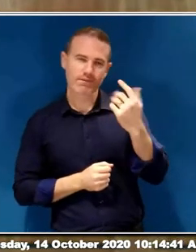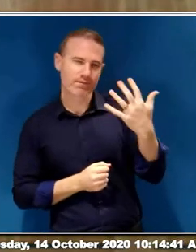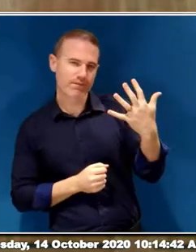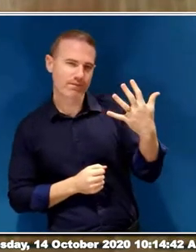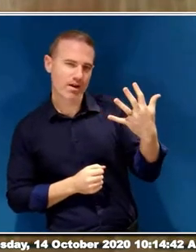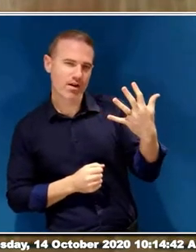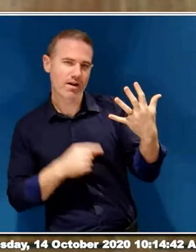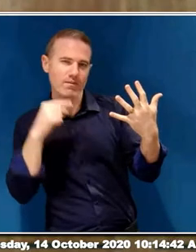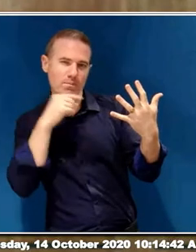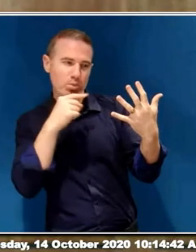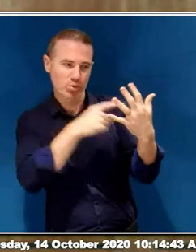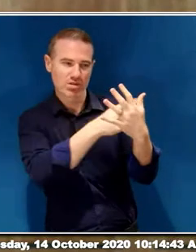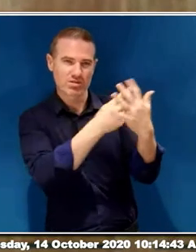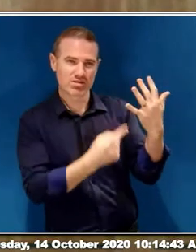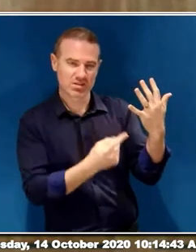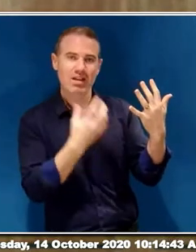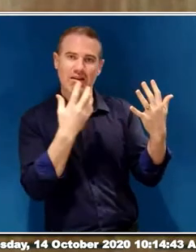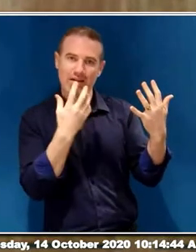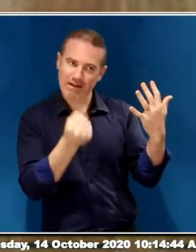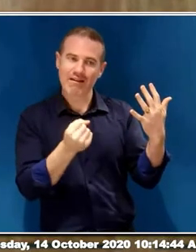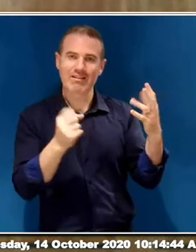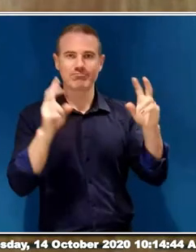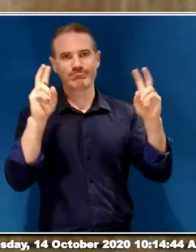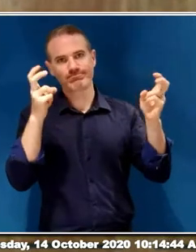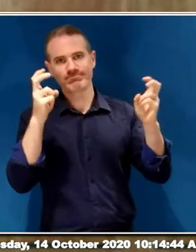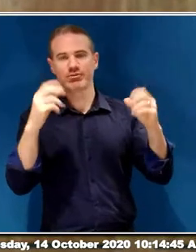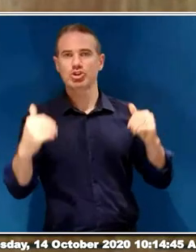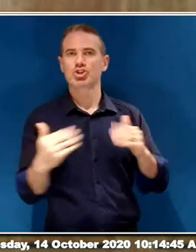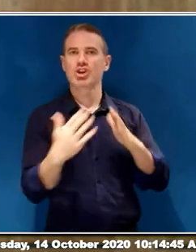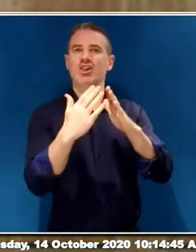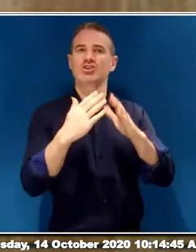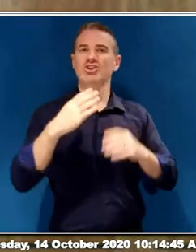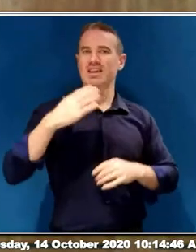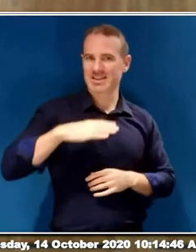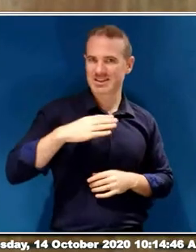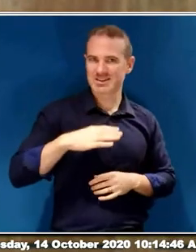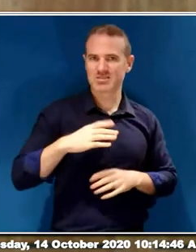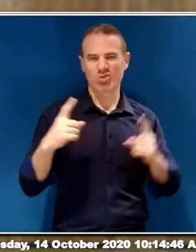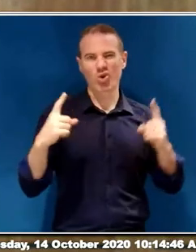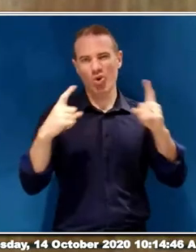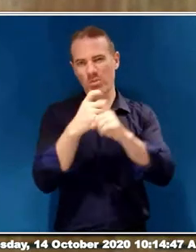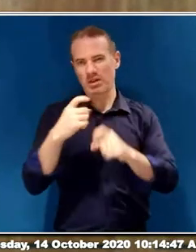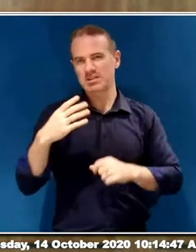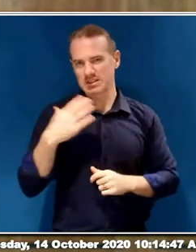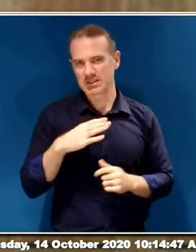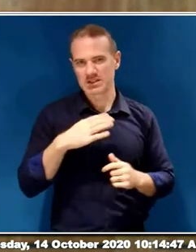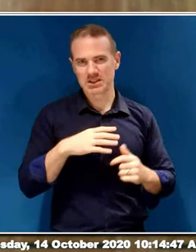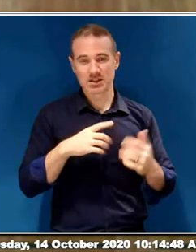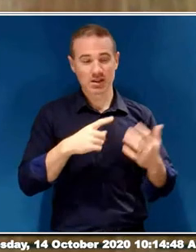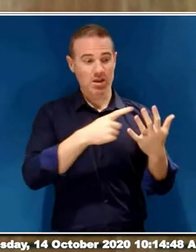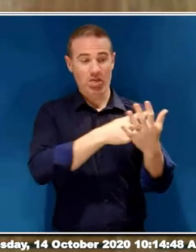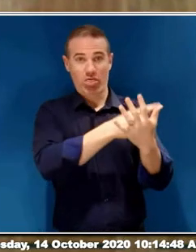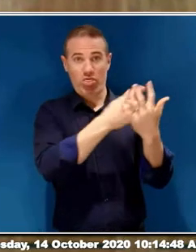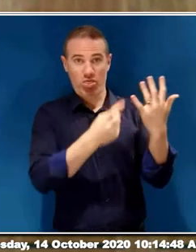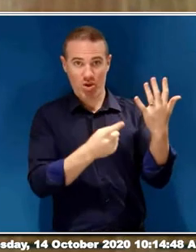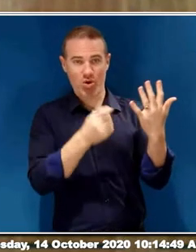challenging students with complex needs and they were placed in a very small